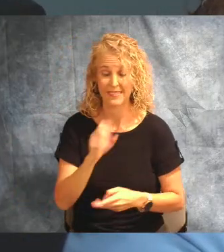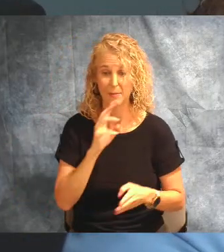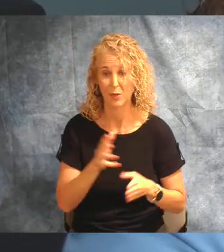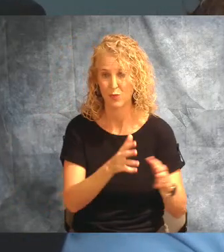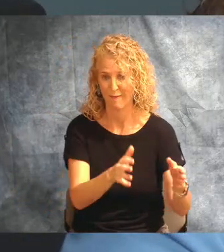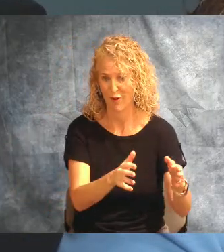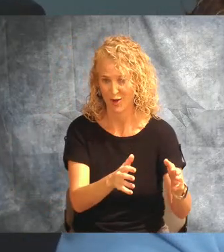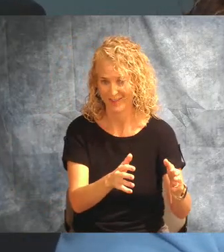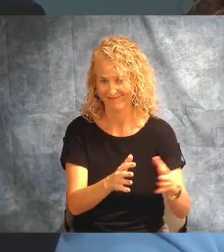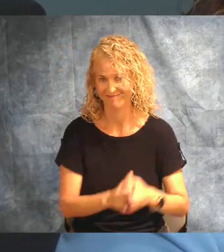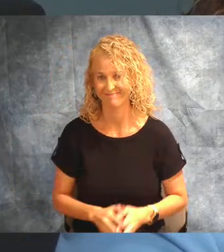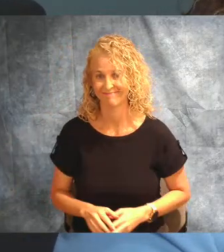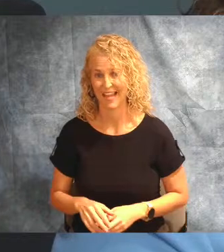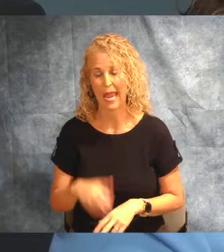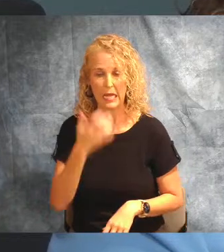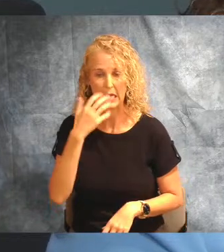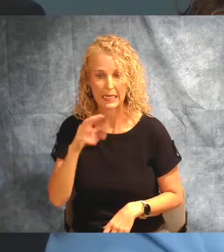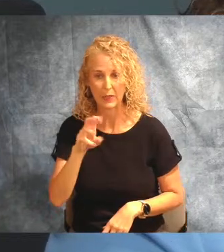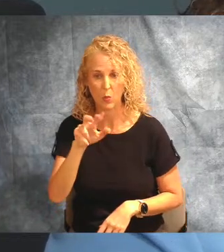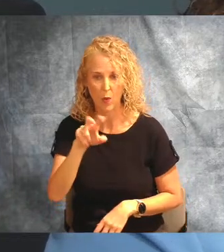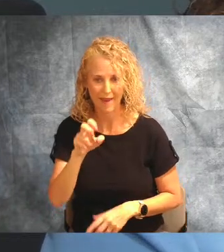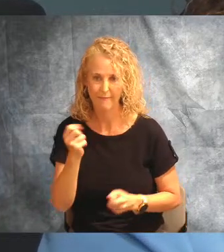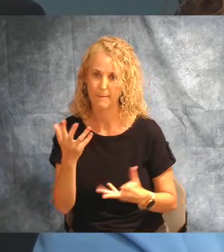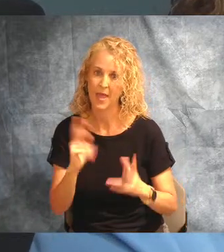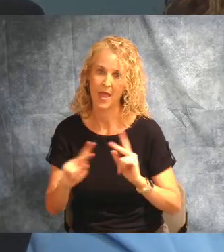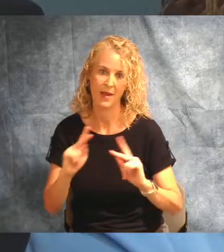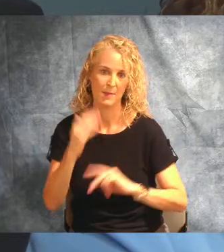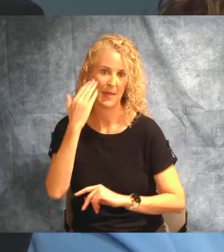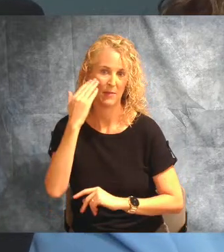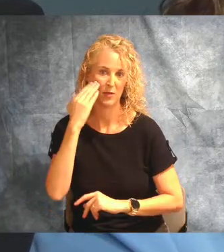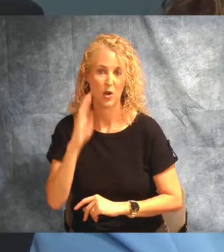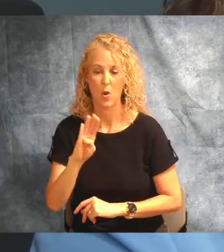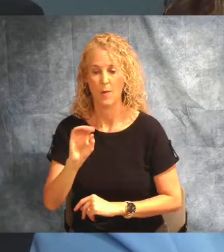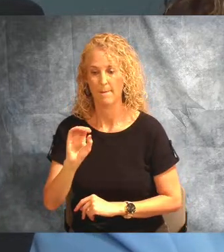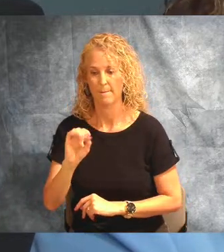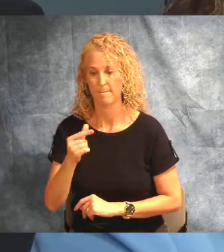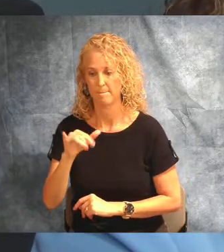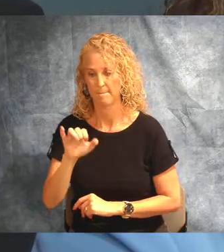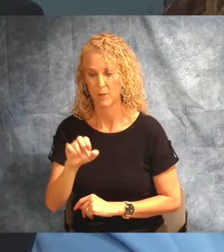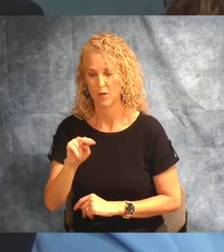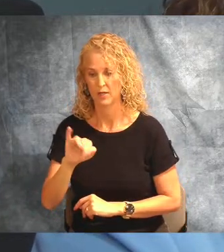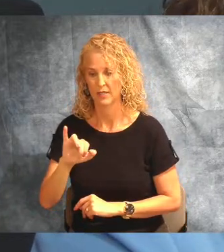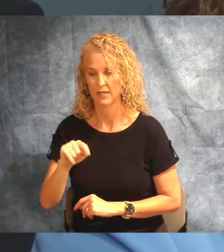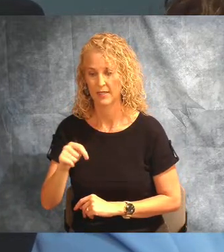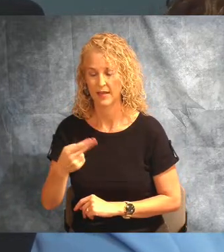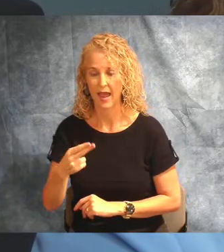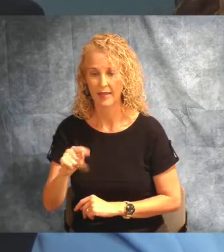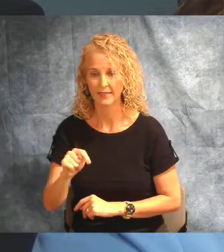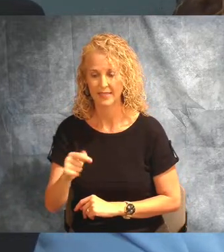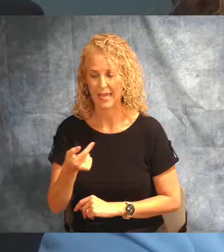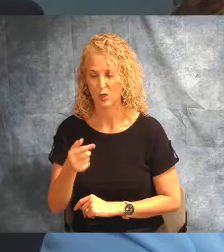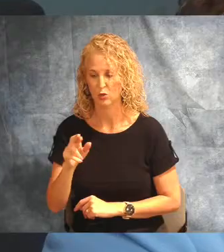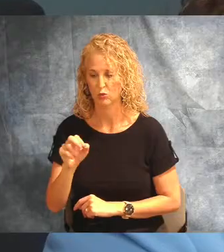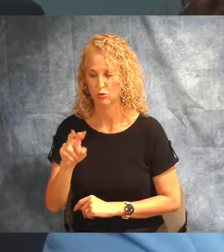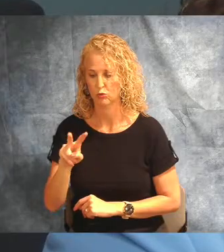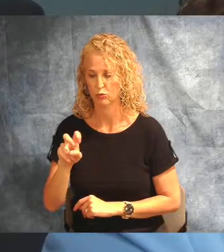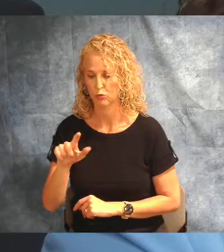course Heatwave a lot of people know their songs Boogie Night and Groove Line and Ron Tempton,